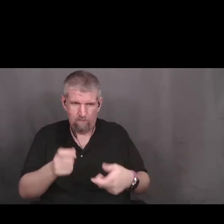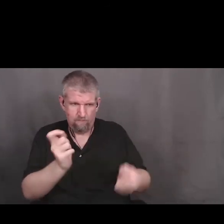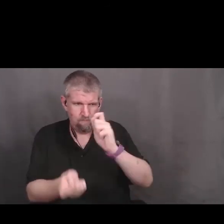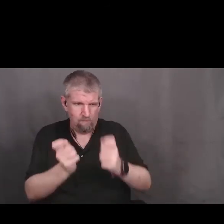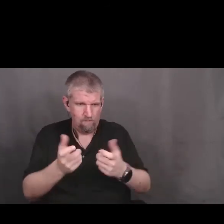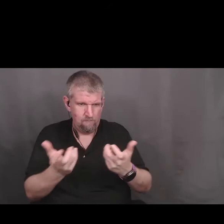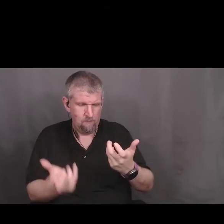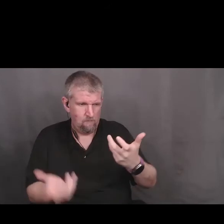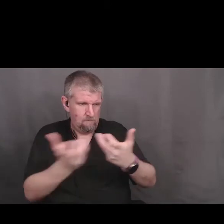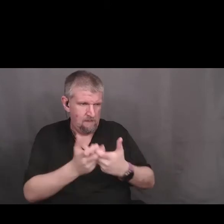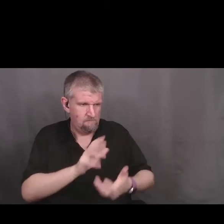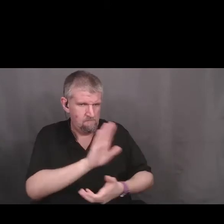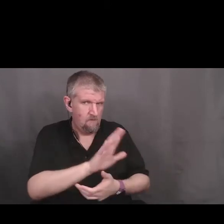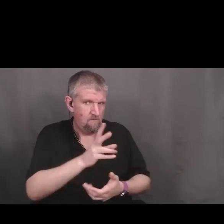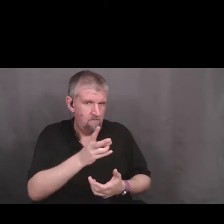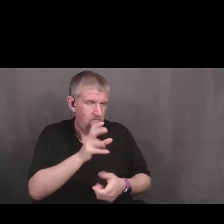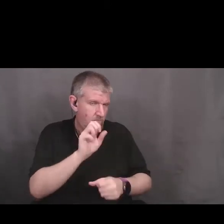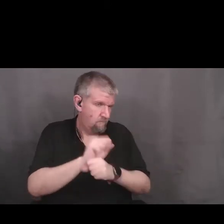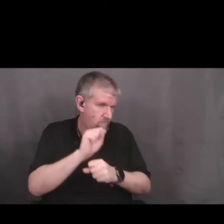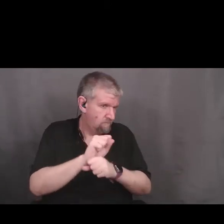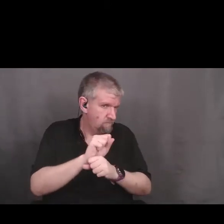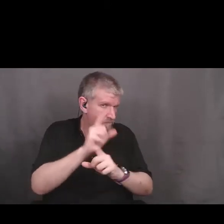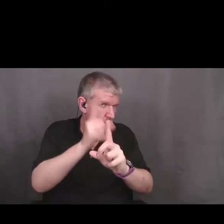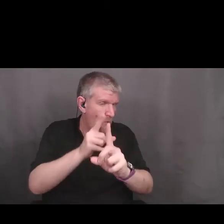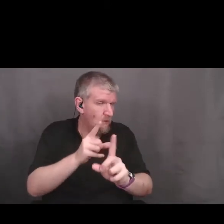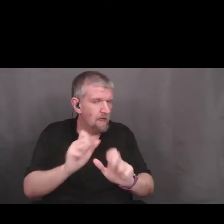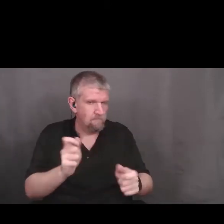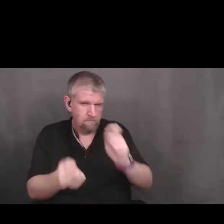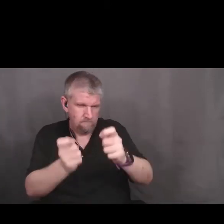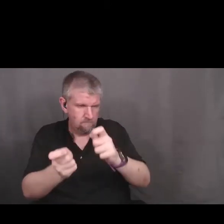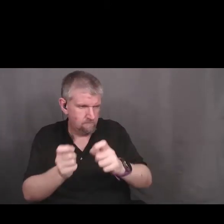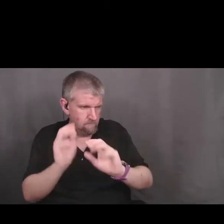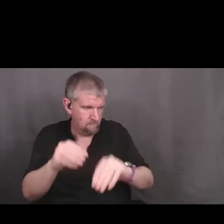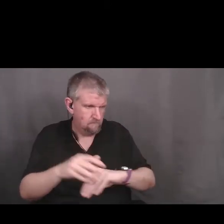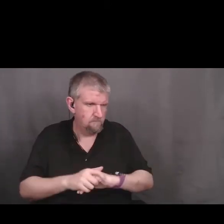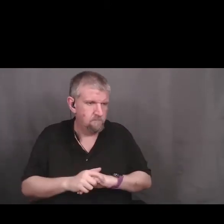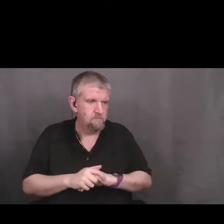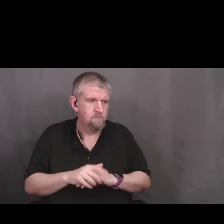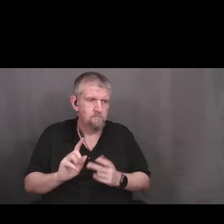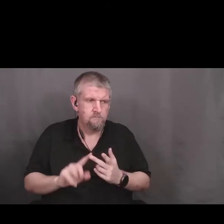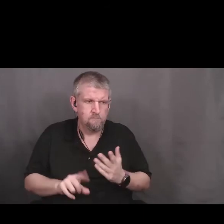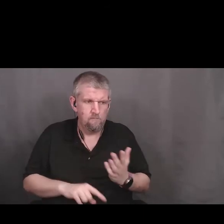for the purpose of reaching their employment goal. They can even provide maintenance while participating